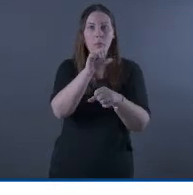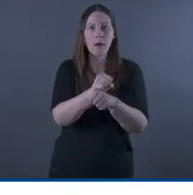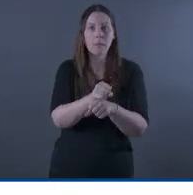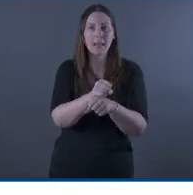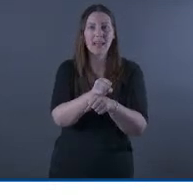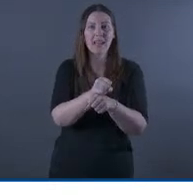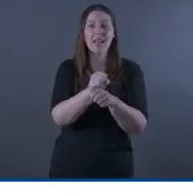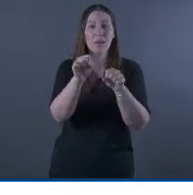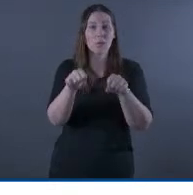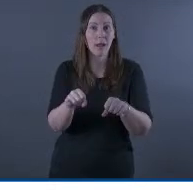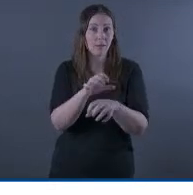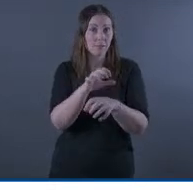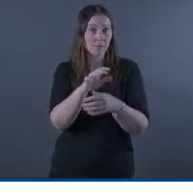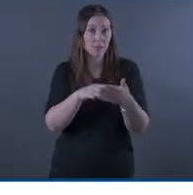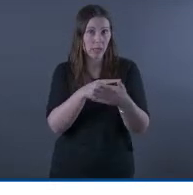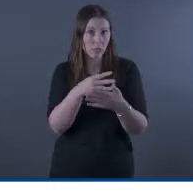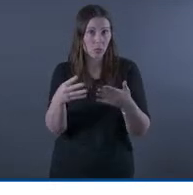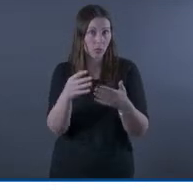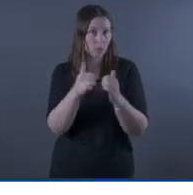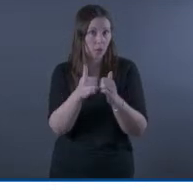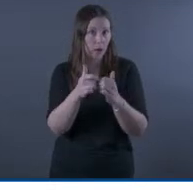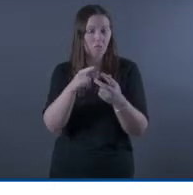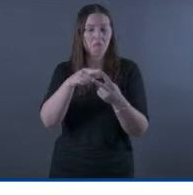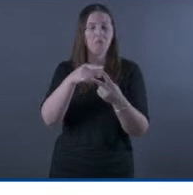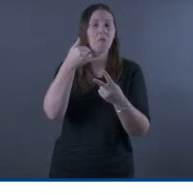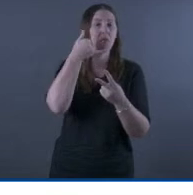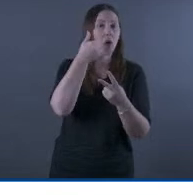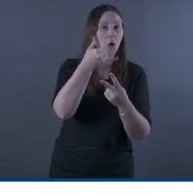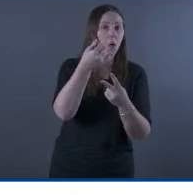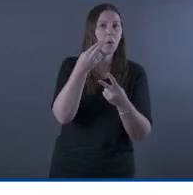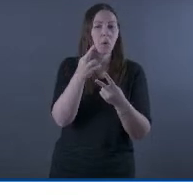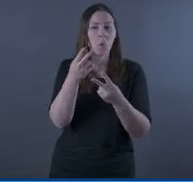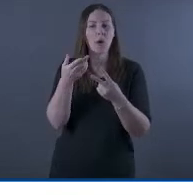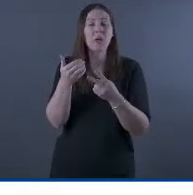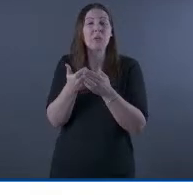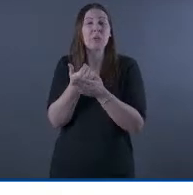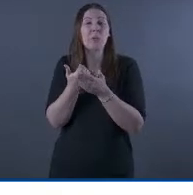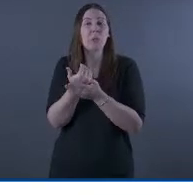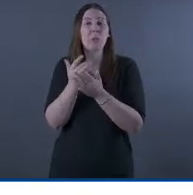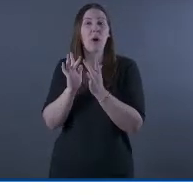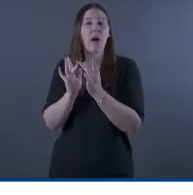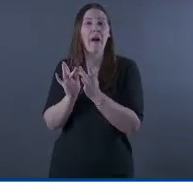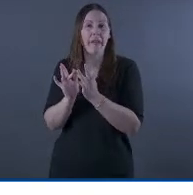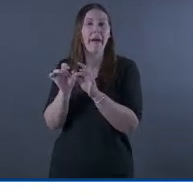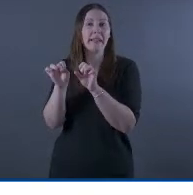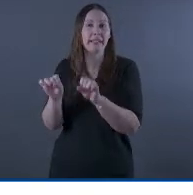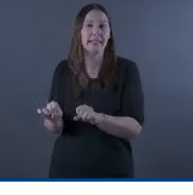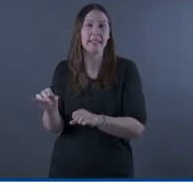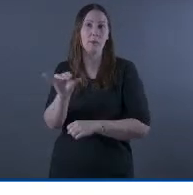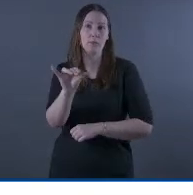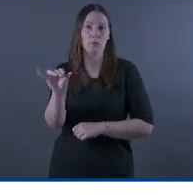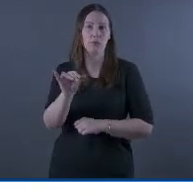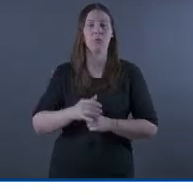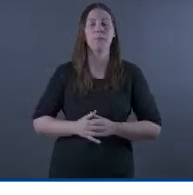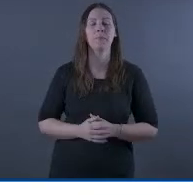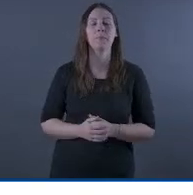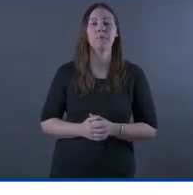And we're also piloting a new online scheduling system as well. It's really been exciting to watch at our organization,